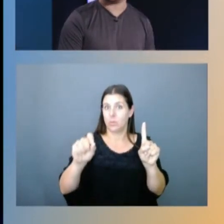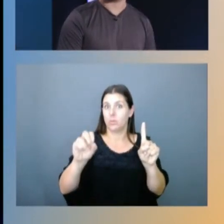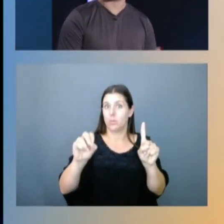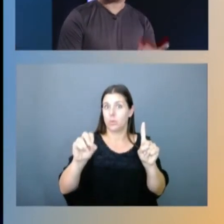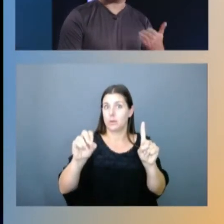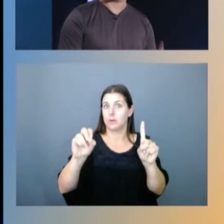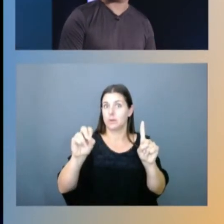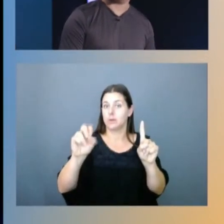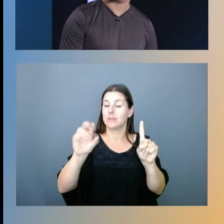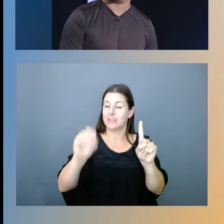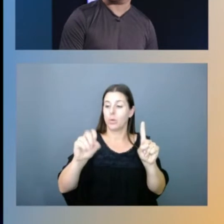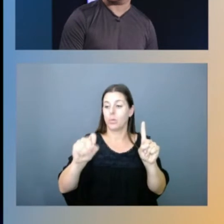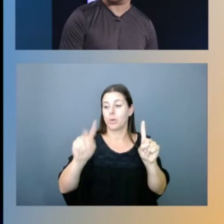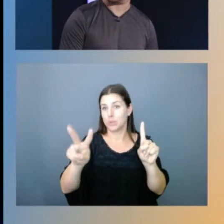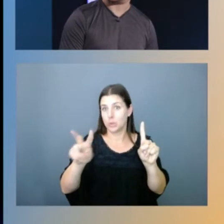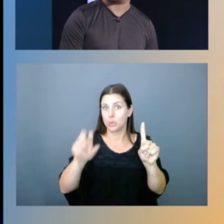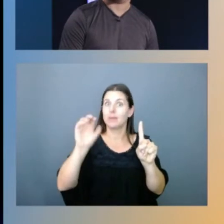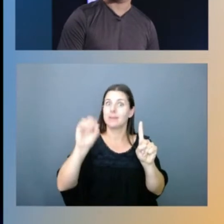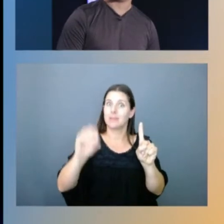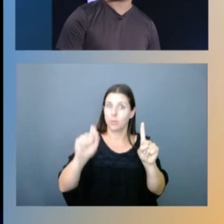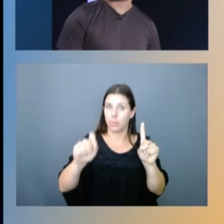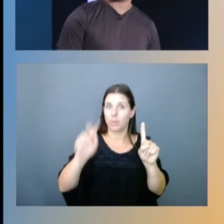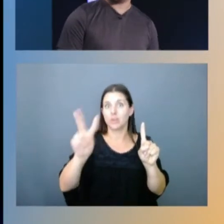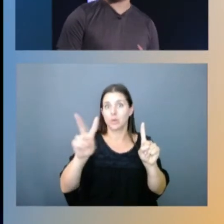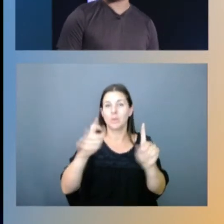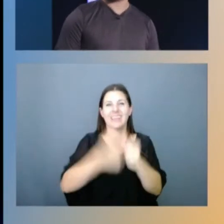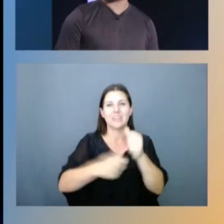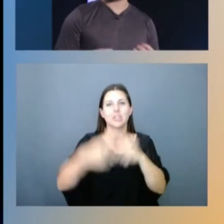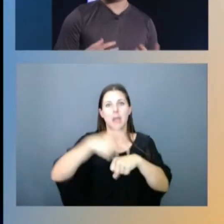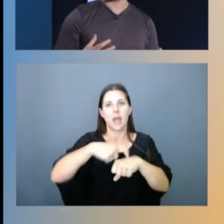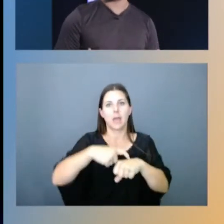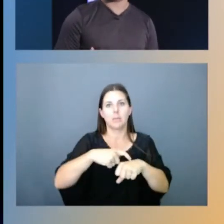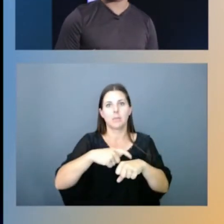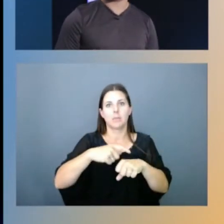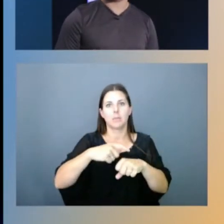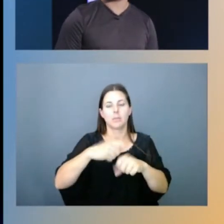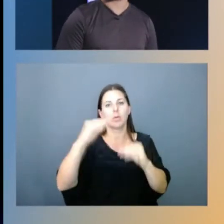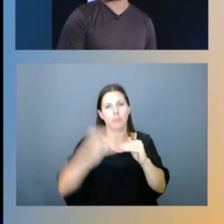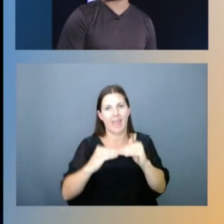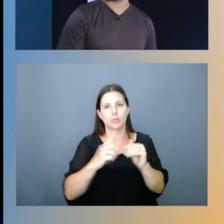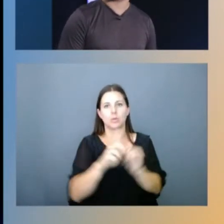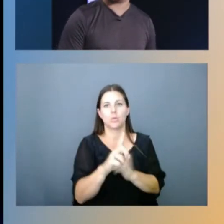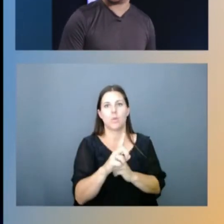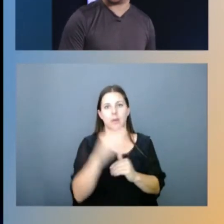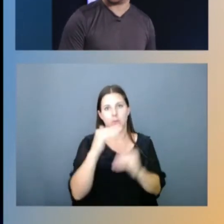the result is still going to be one. And here, I think you can intuitively see that we're losing precision,